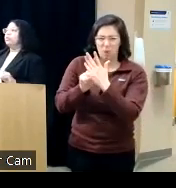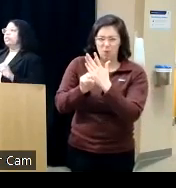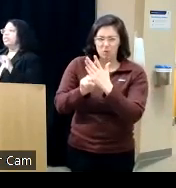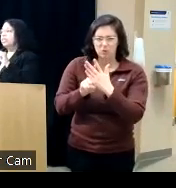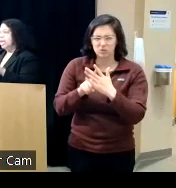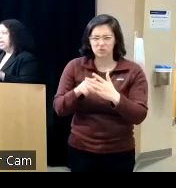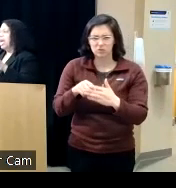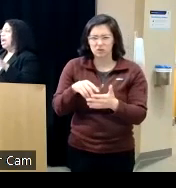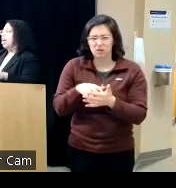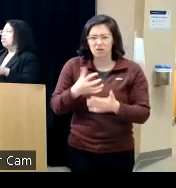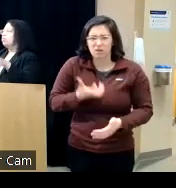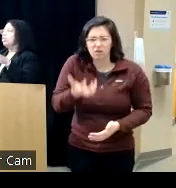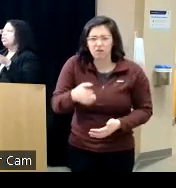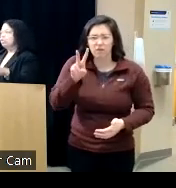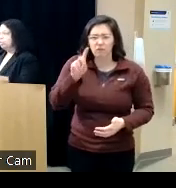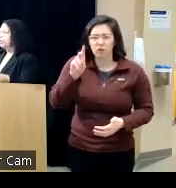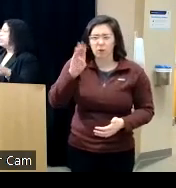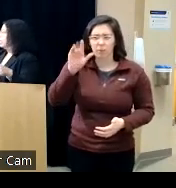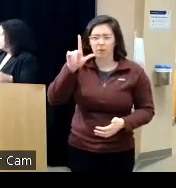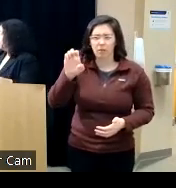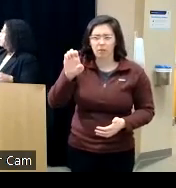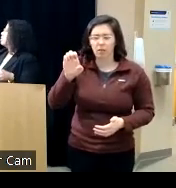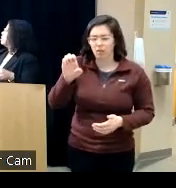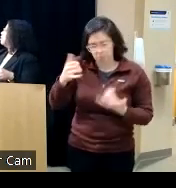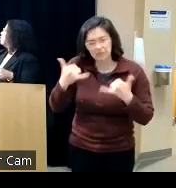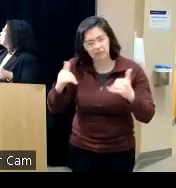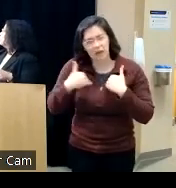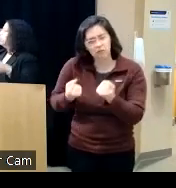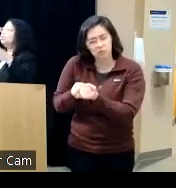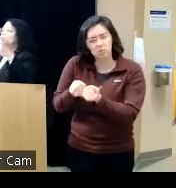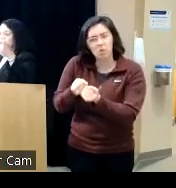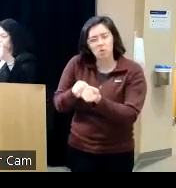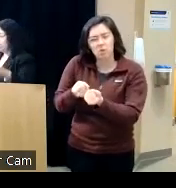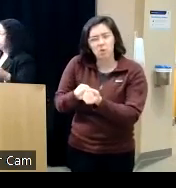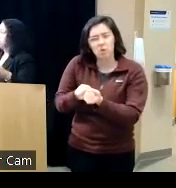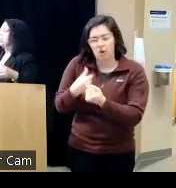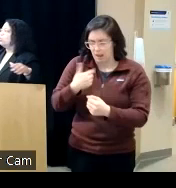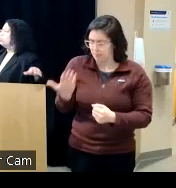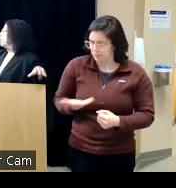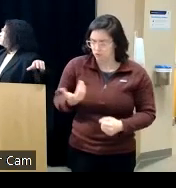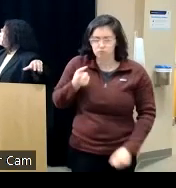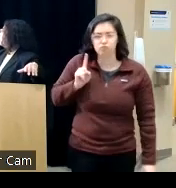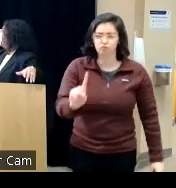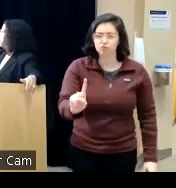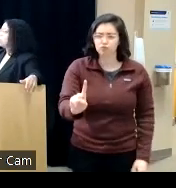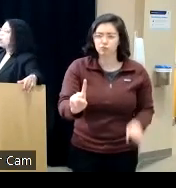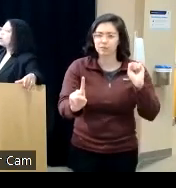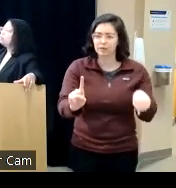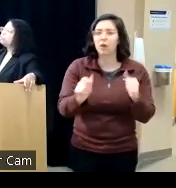that they have the support they need to be present in those spaces without harm